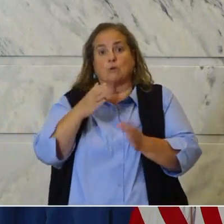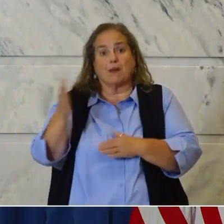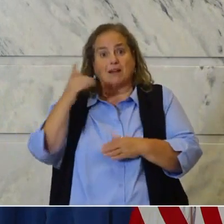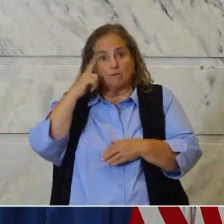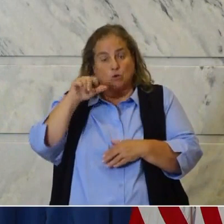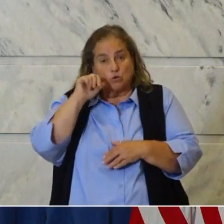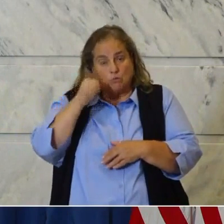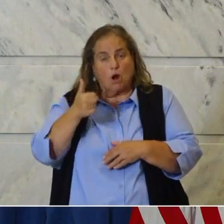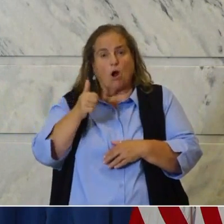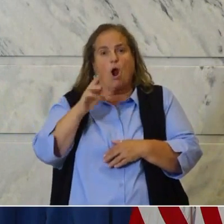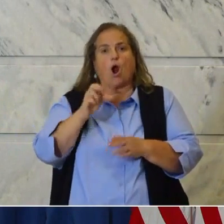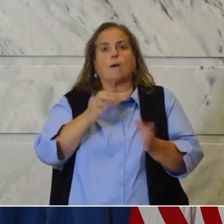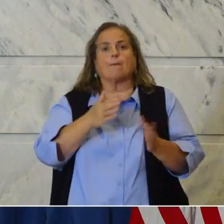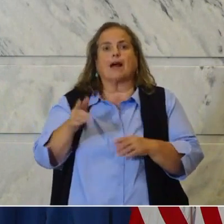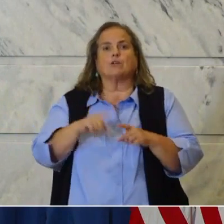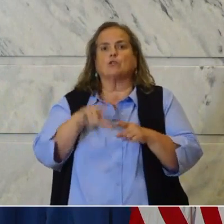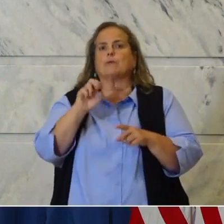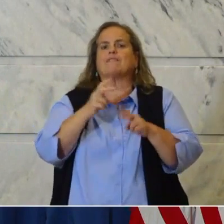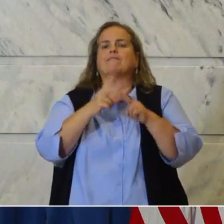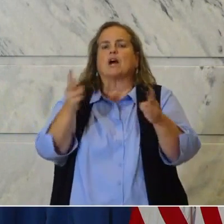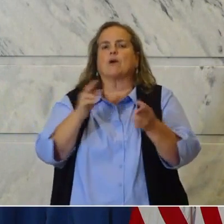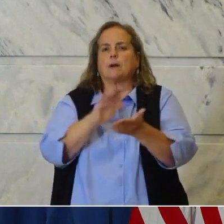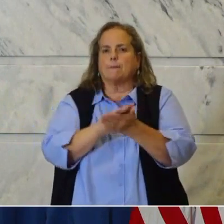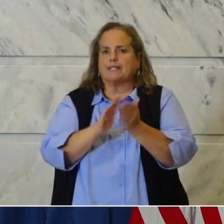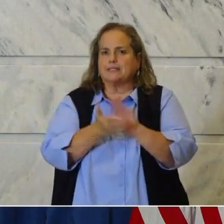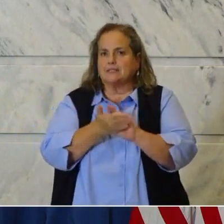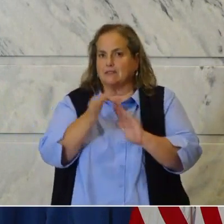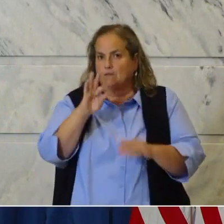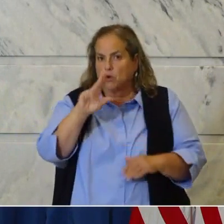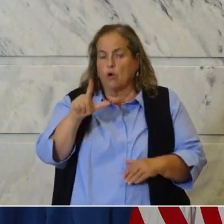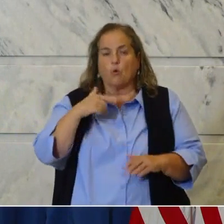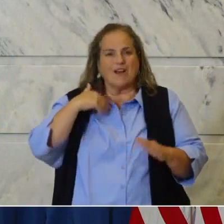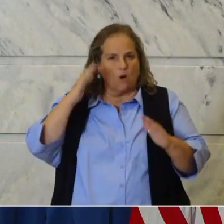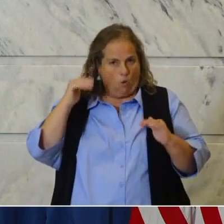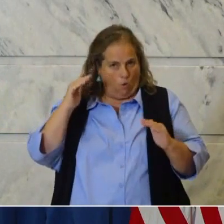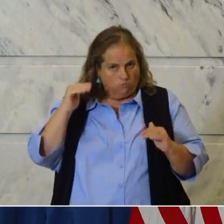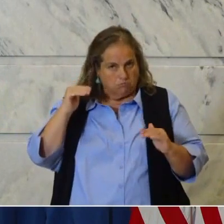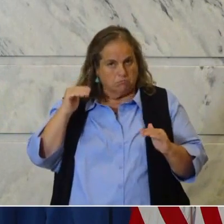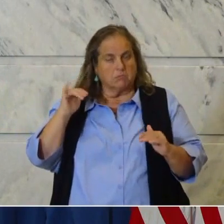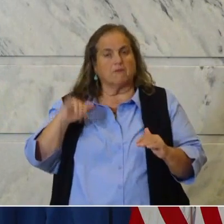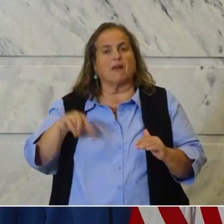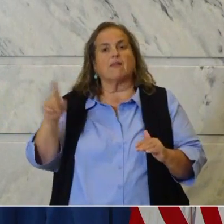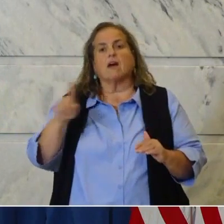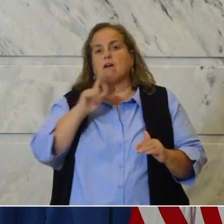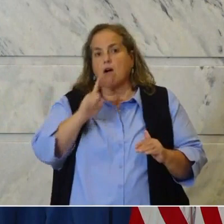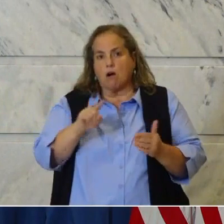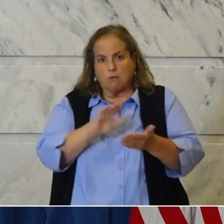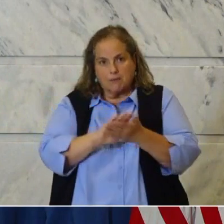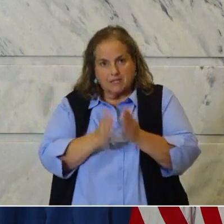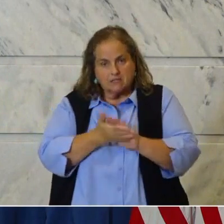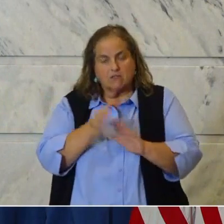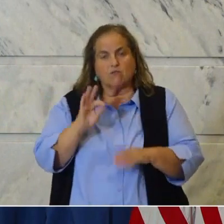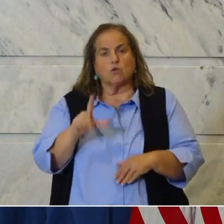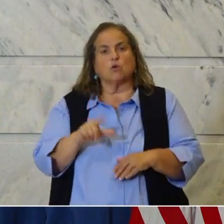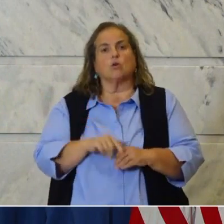are planned to be peaceful, and we certainly hope that they are the The